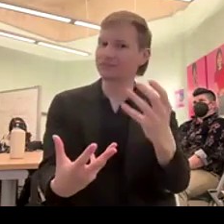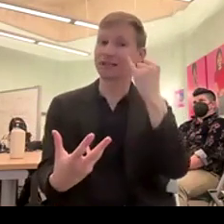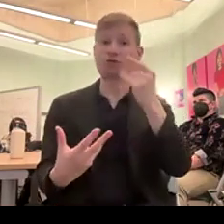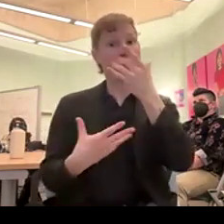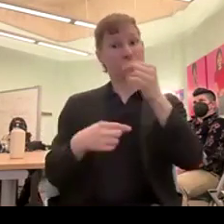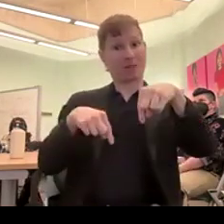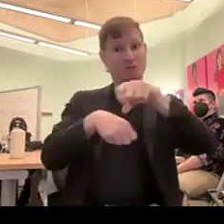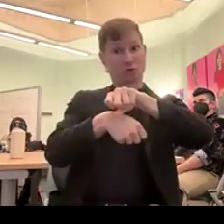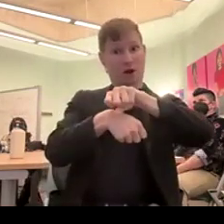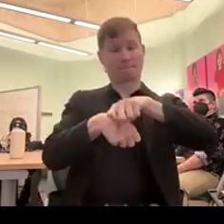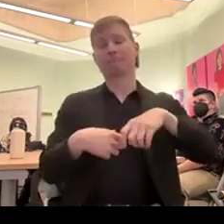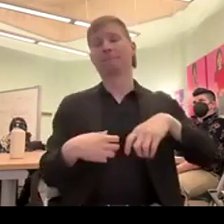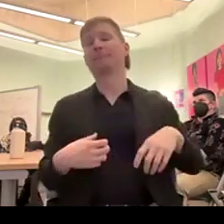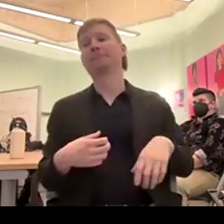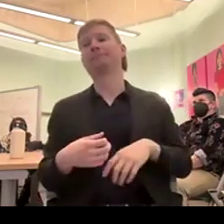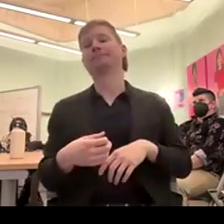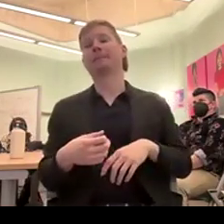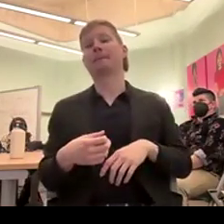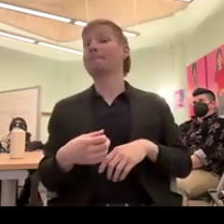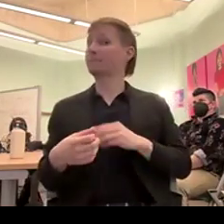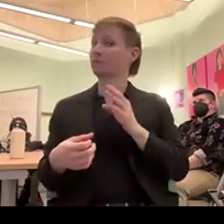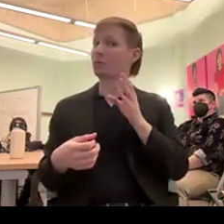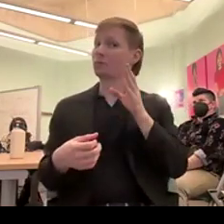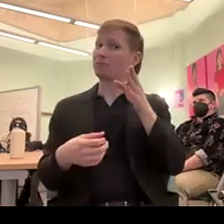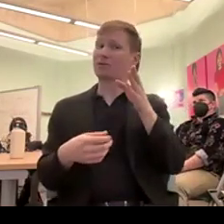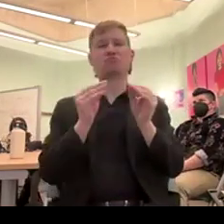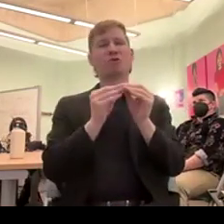I really want to let students, other folks know if they're interested in this type of work too.